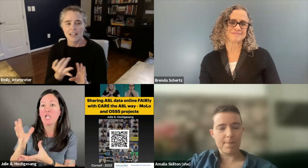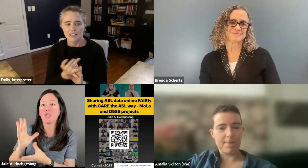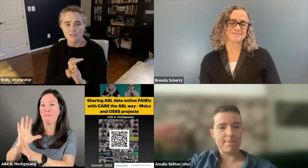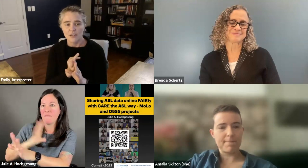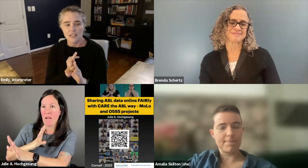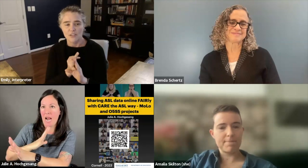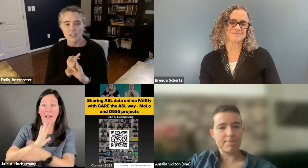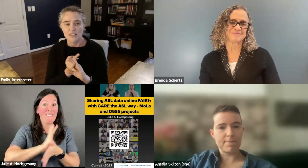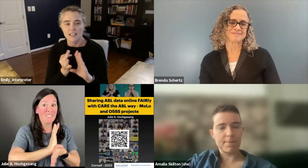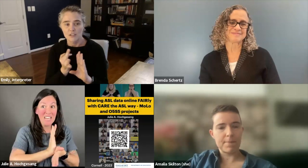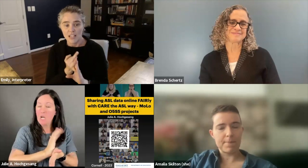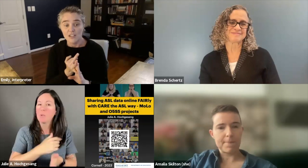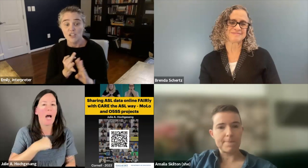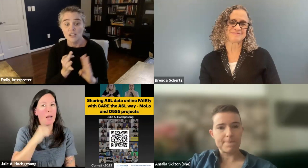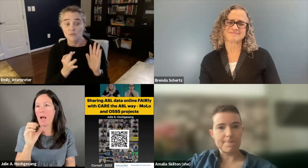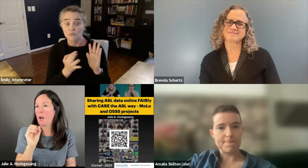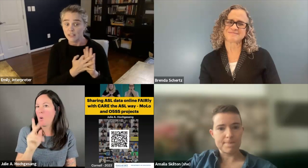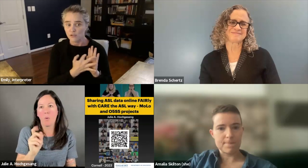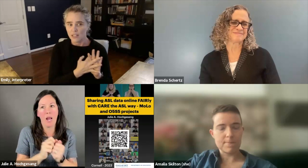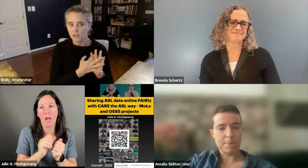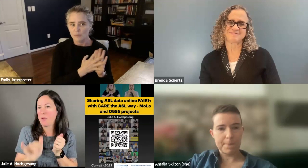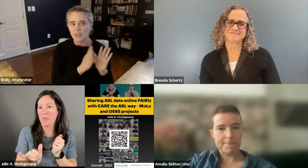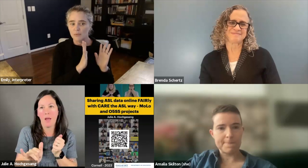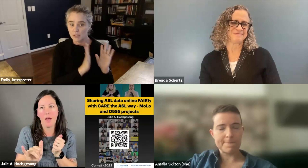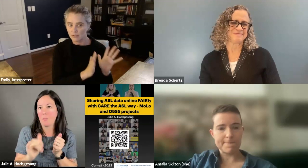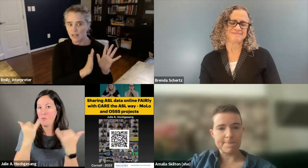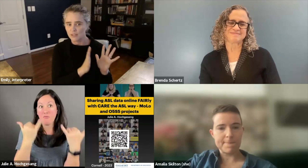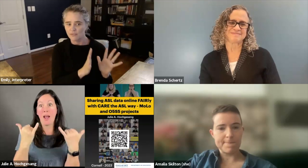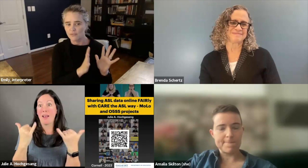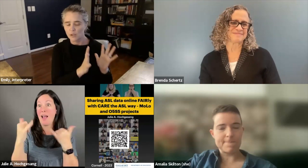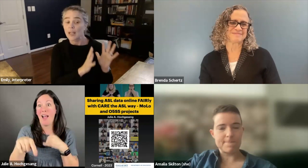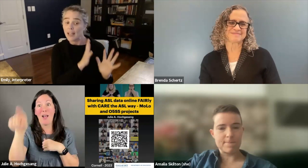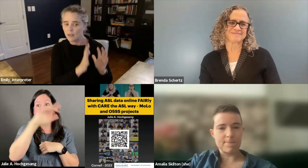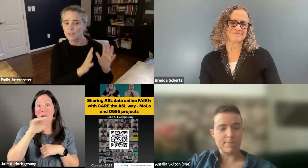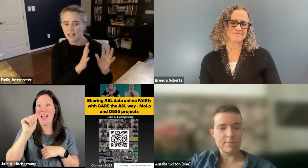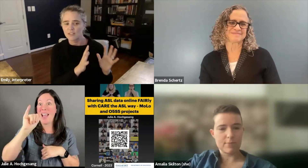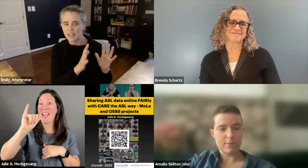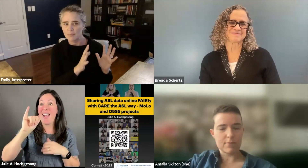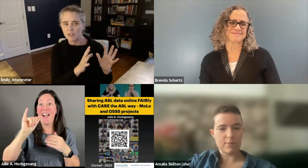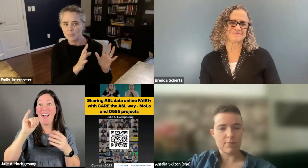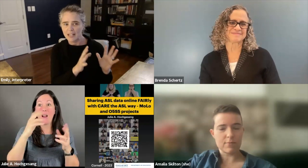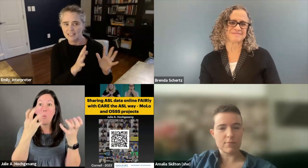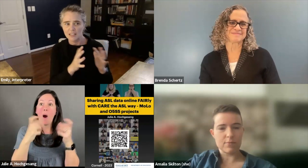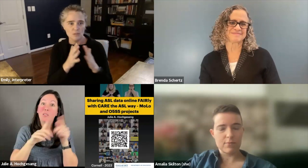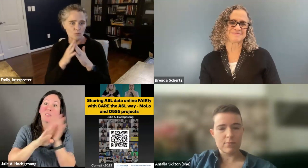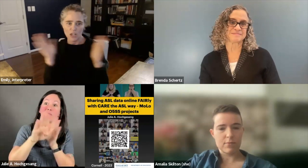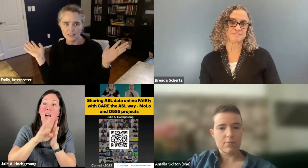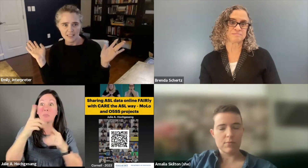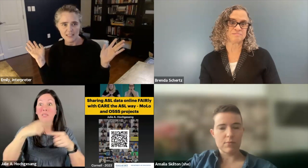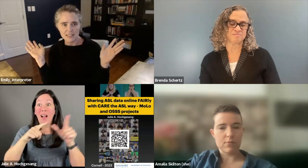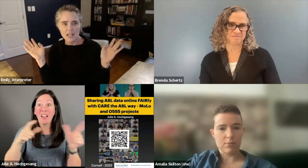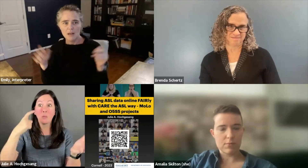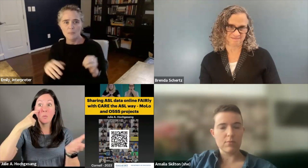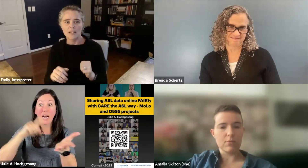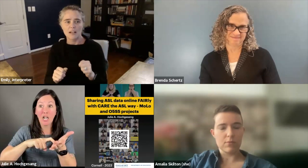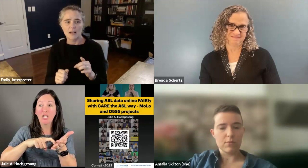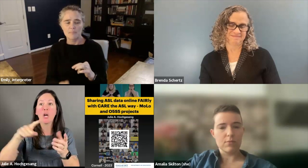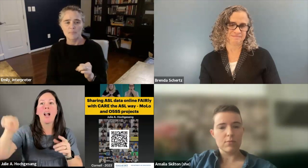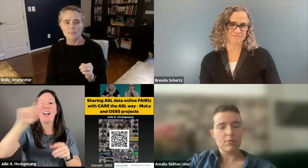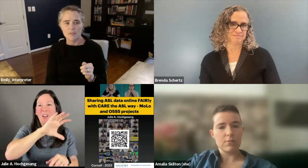an as far as annotation and written transcripts I was I was okay with having that be open access regardless but